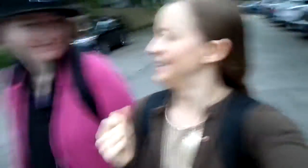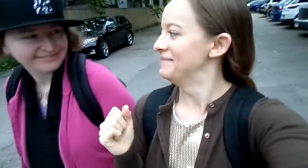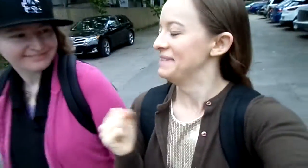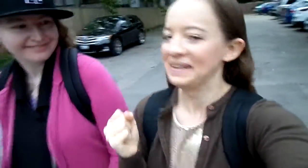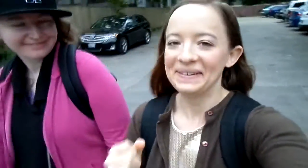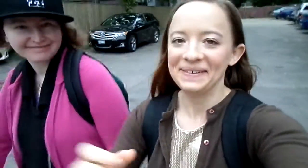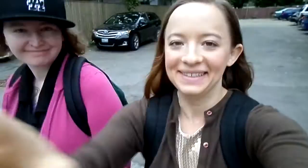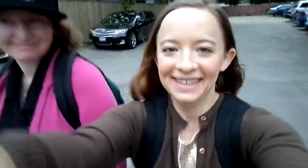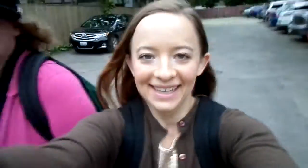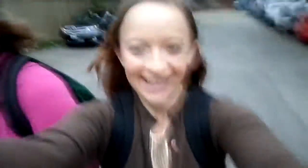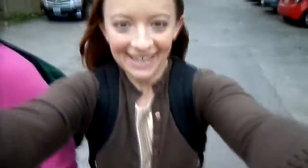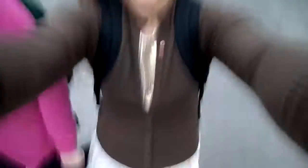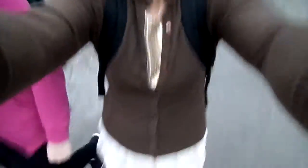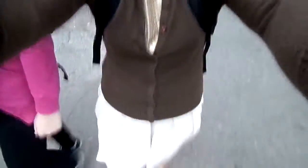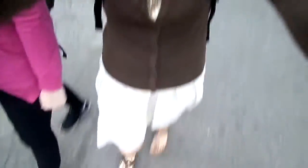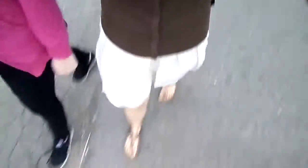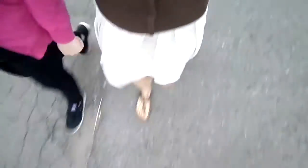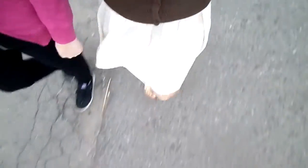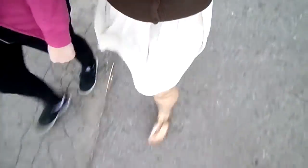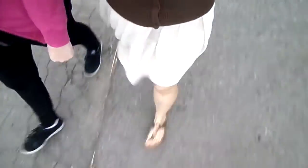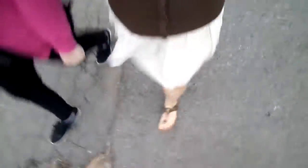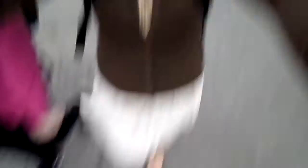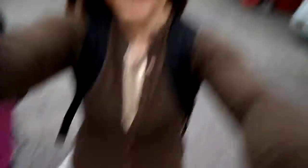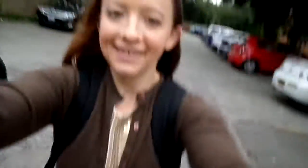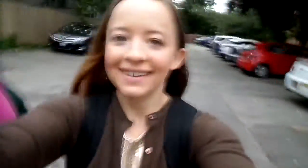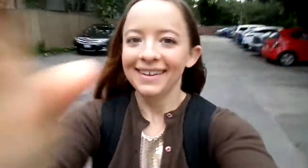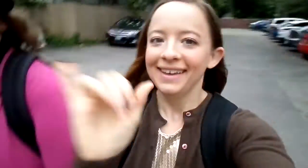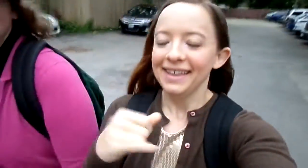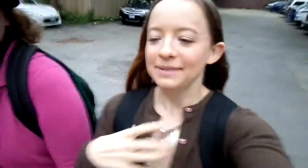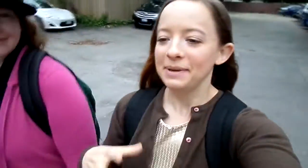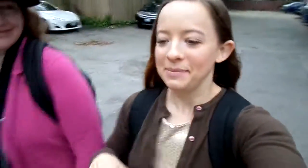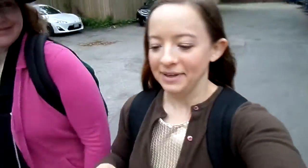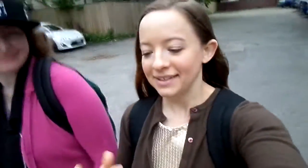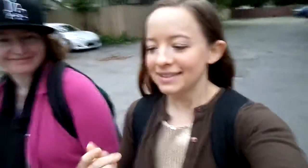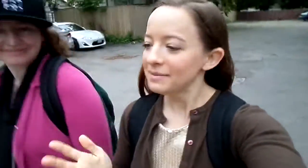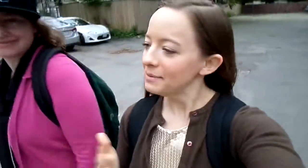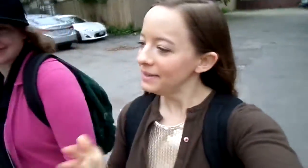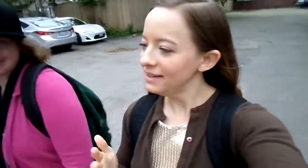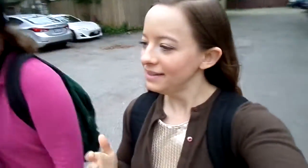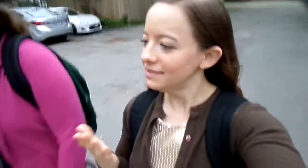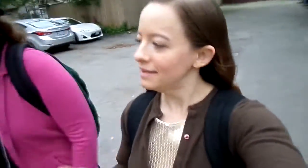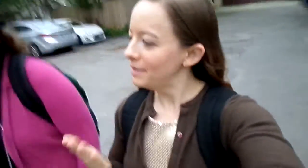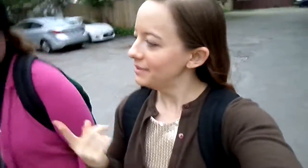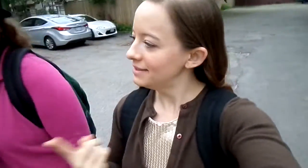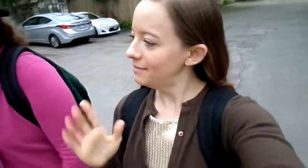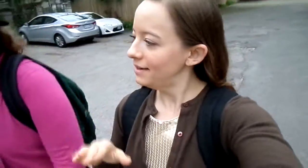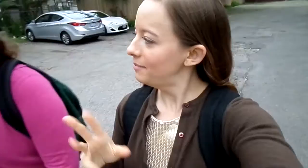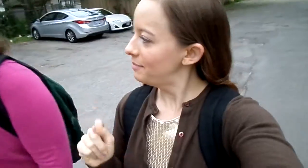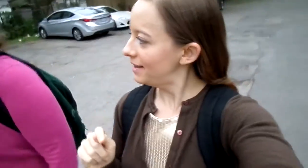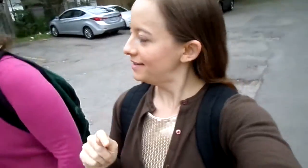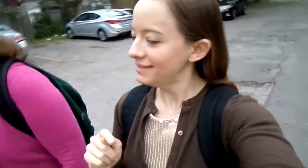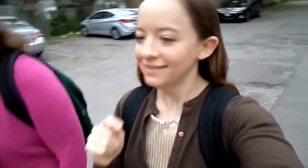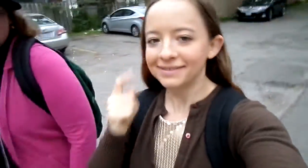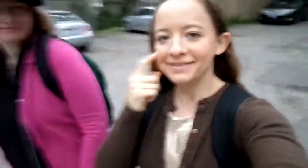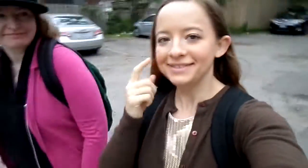because I'm cold. That's what I'm wearing and it's a little windy, so I want something on my butt.